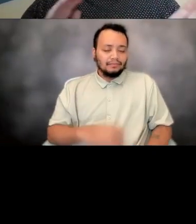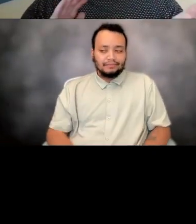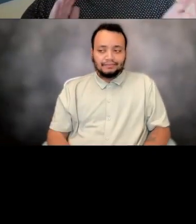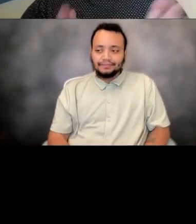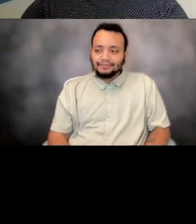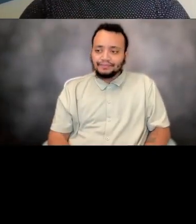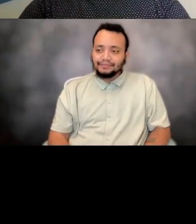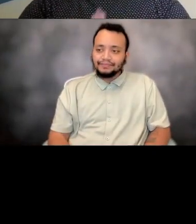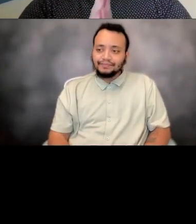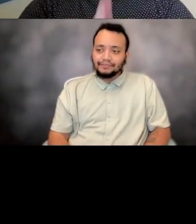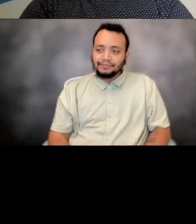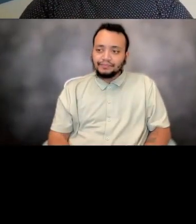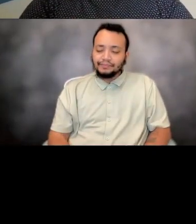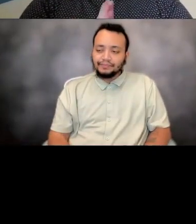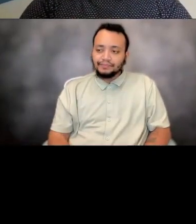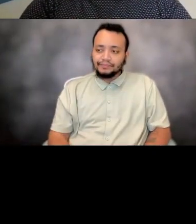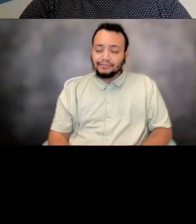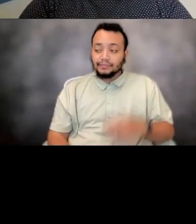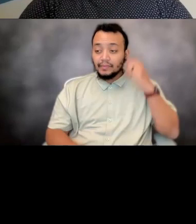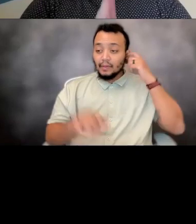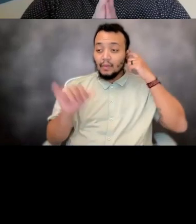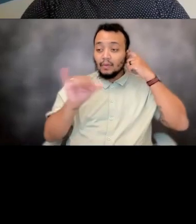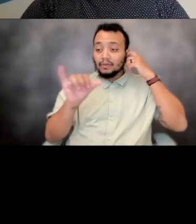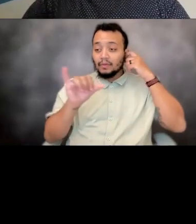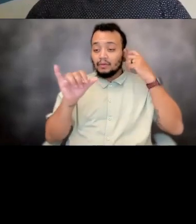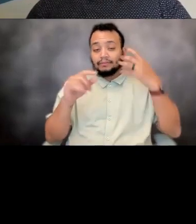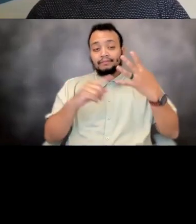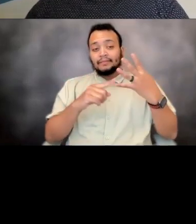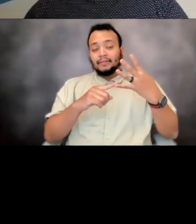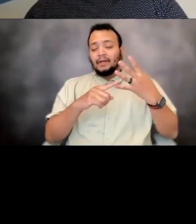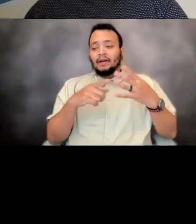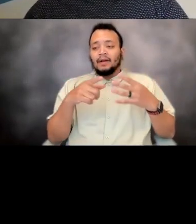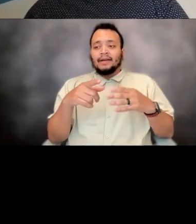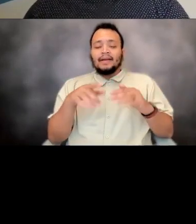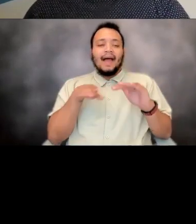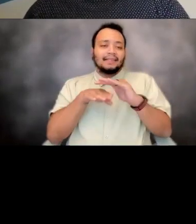And meet folks' access needs and plan ahead for that.